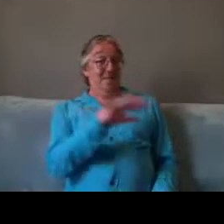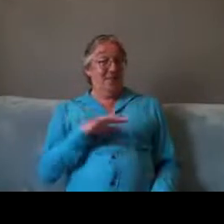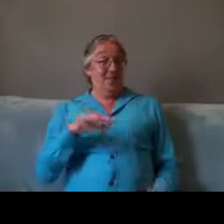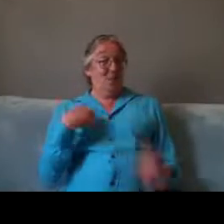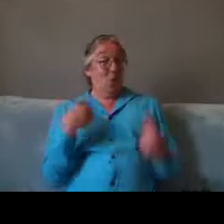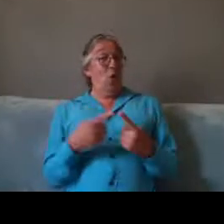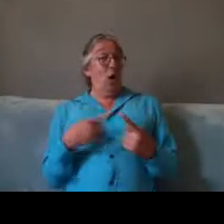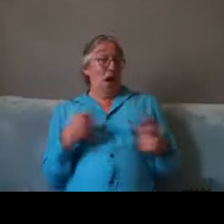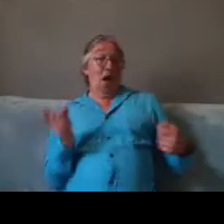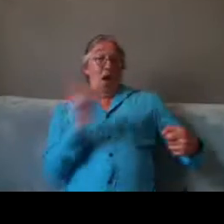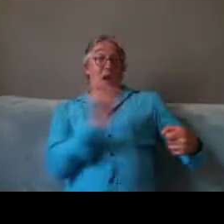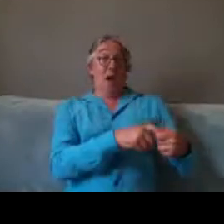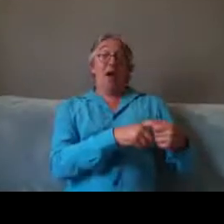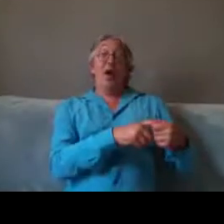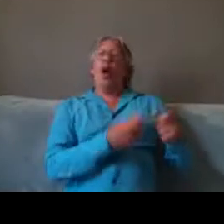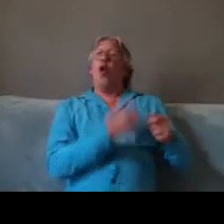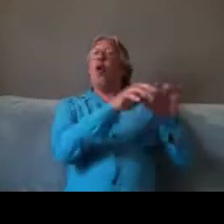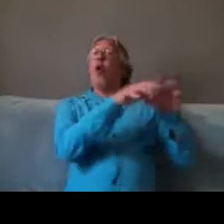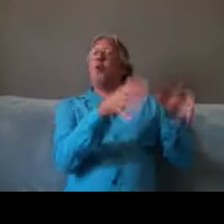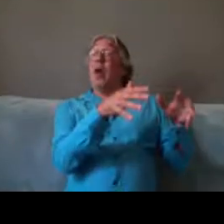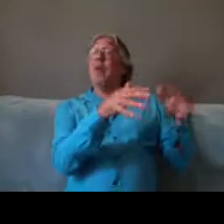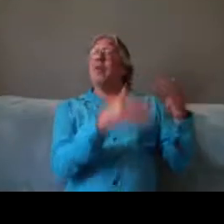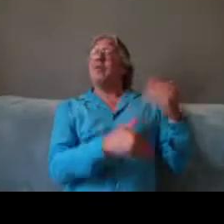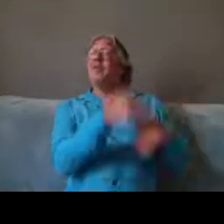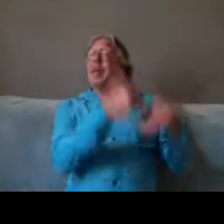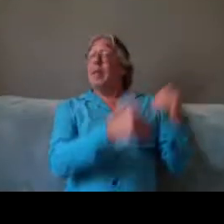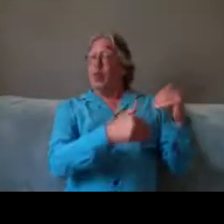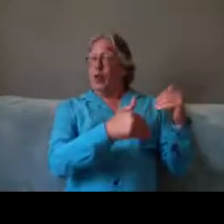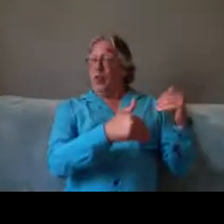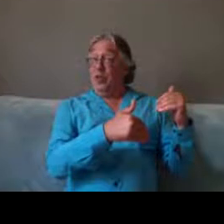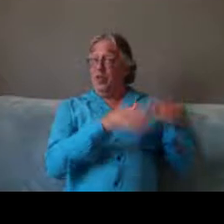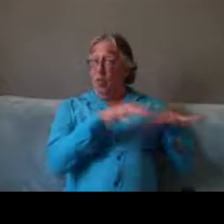This is like a national action plan for encouraging students to go abroad